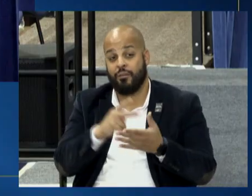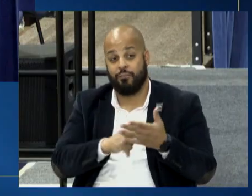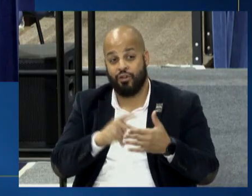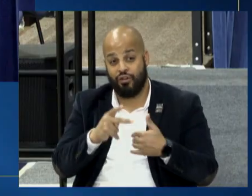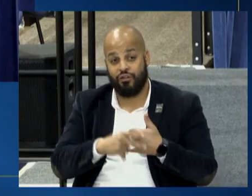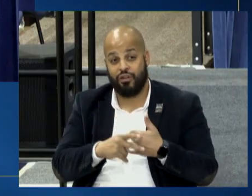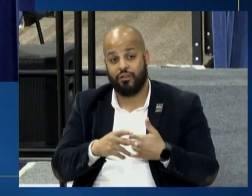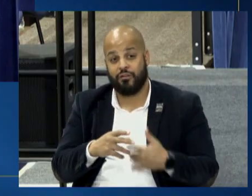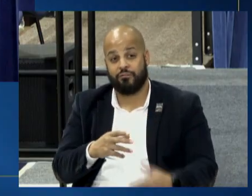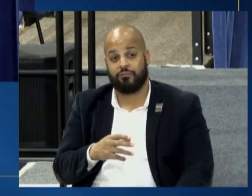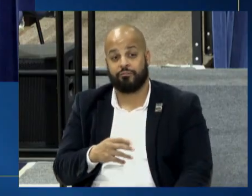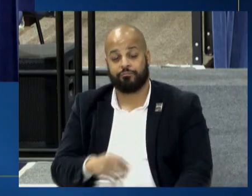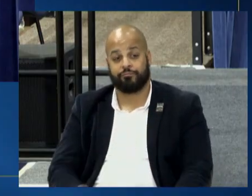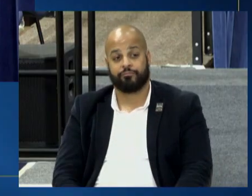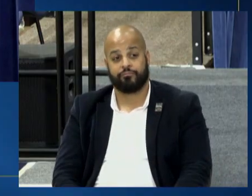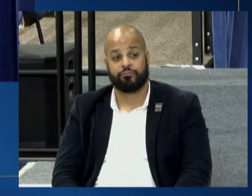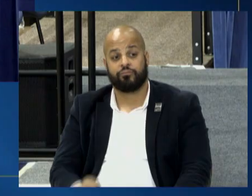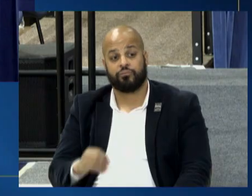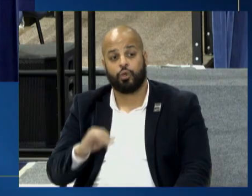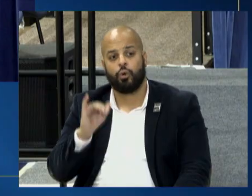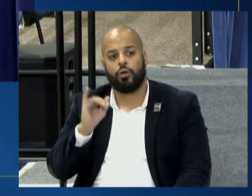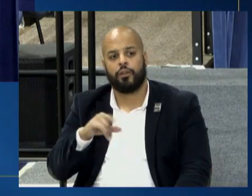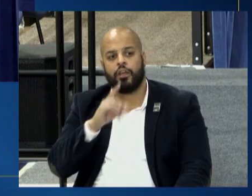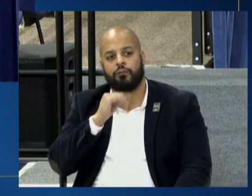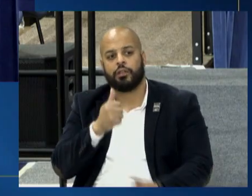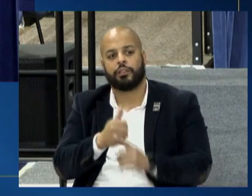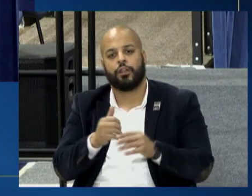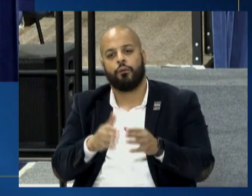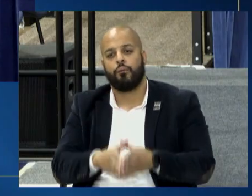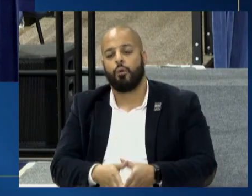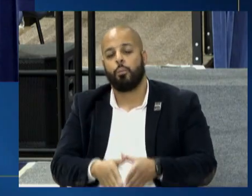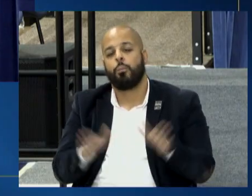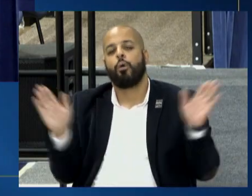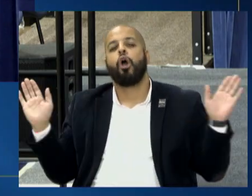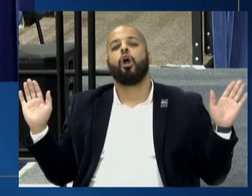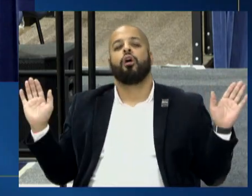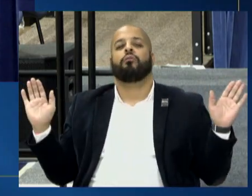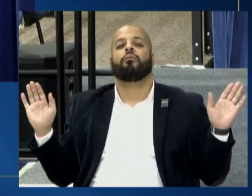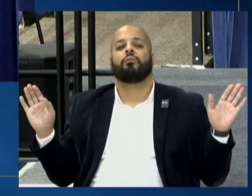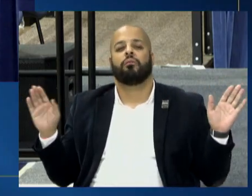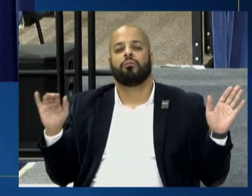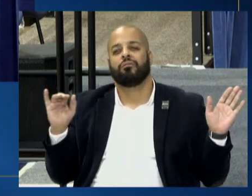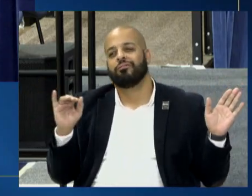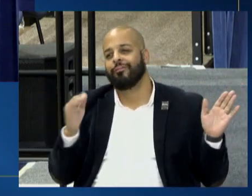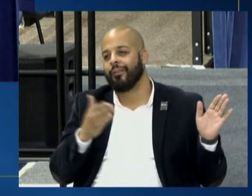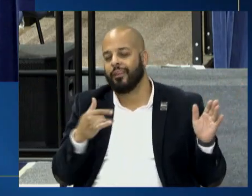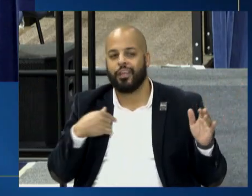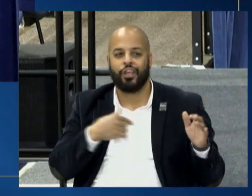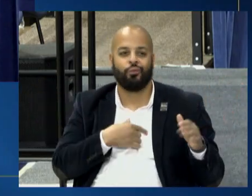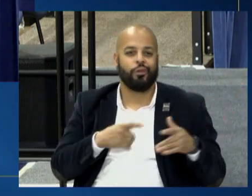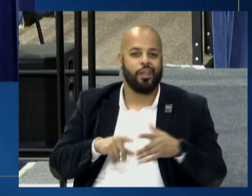be a game changer. So, those are the broader ones that we have launched that are associated